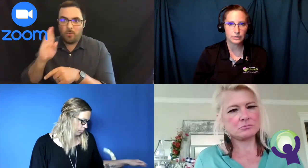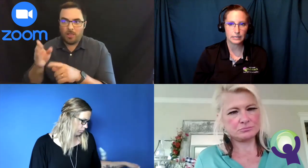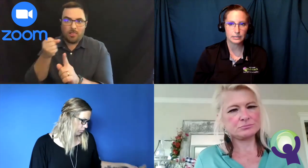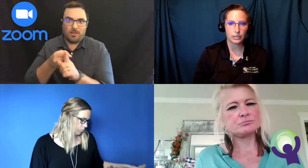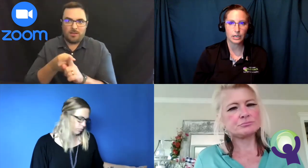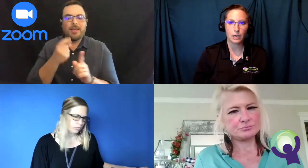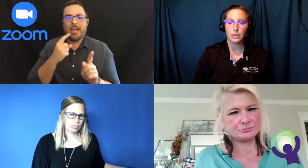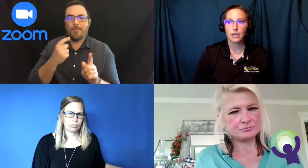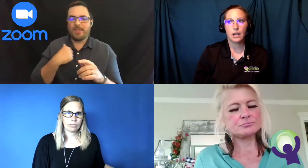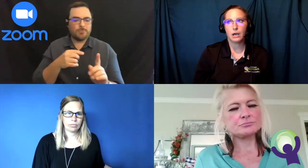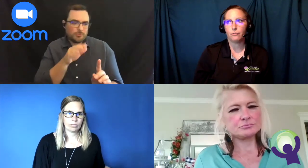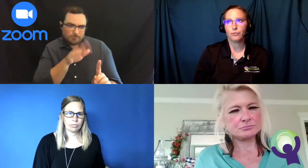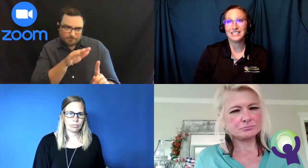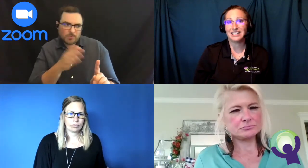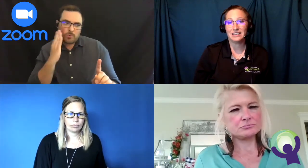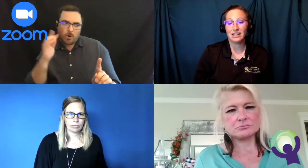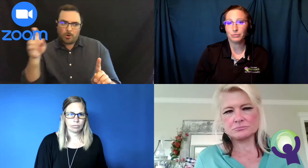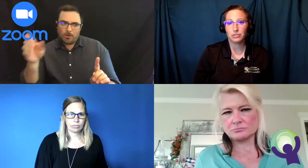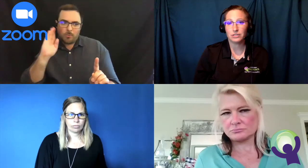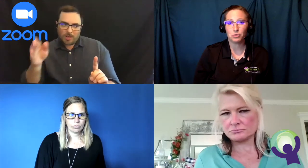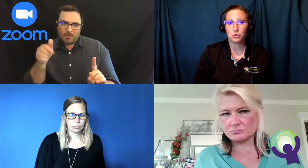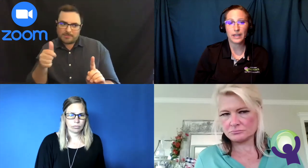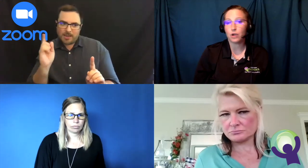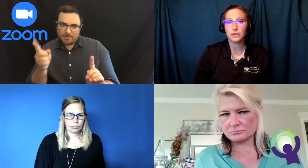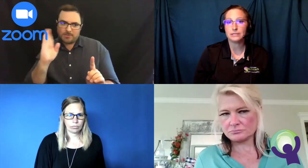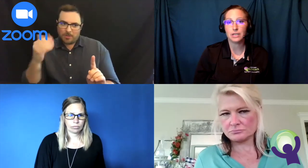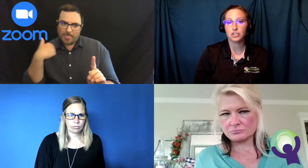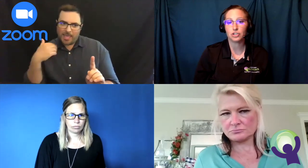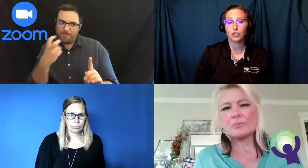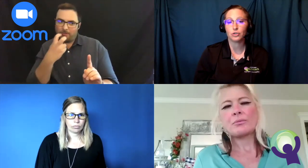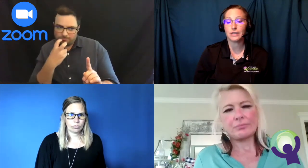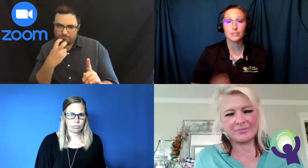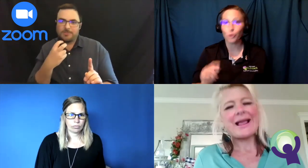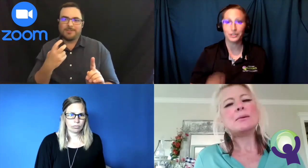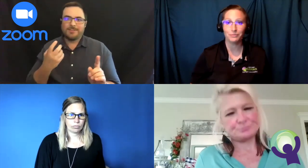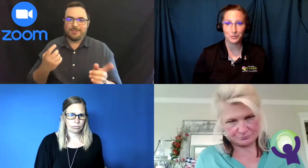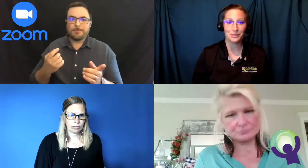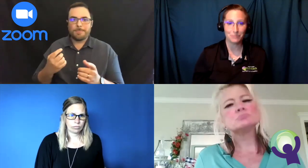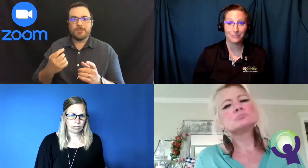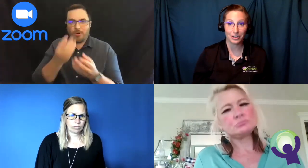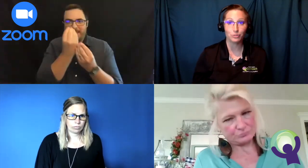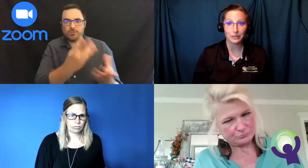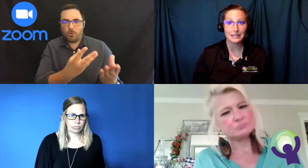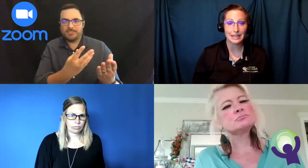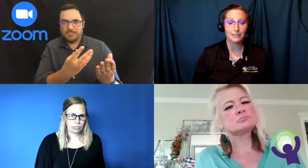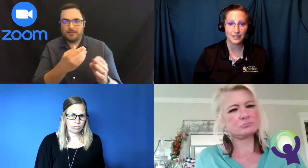things are going to come. For my son in elementary school, they always made sure, they told him there was going to be a fire drill that day. If